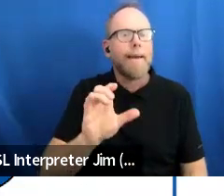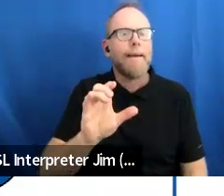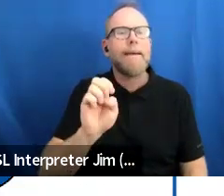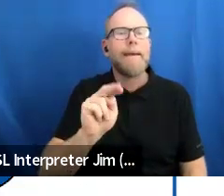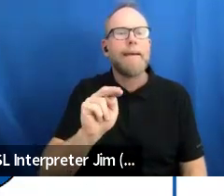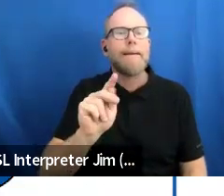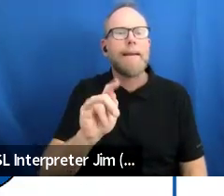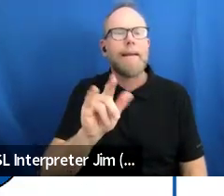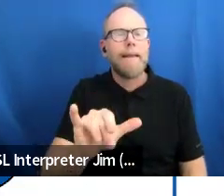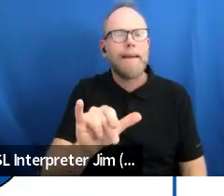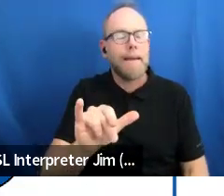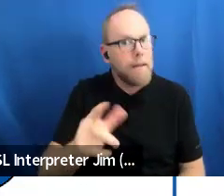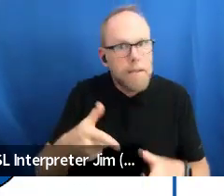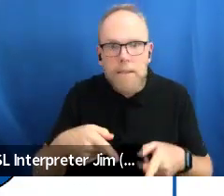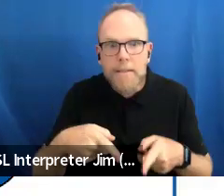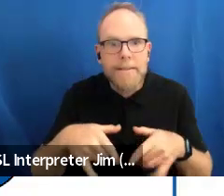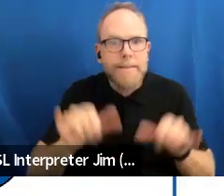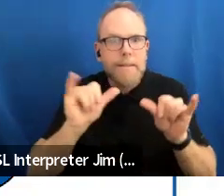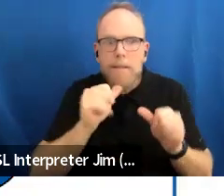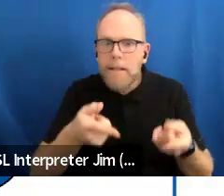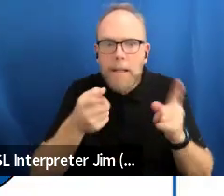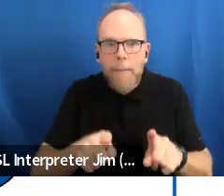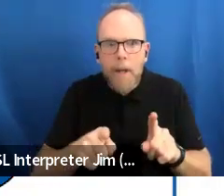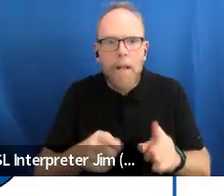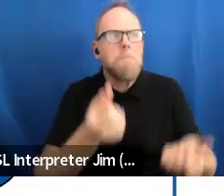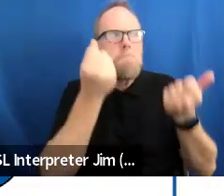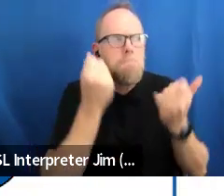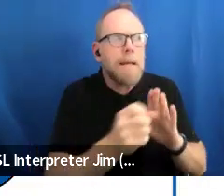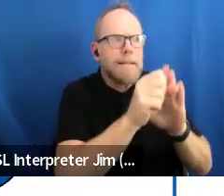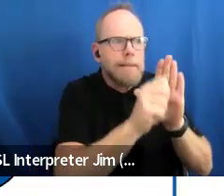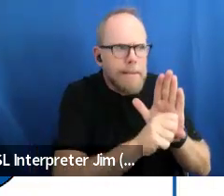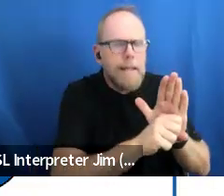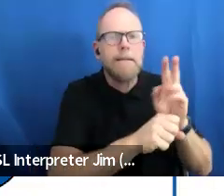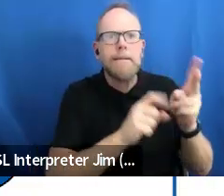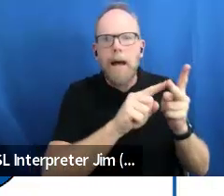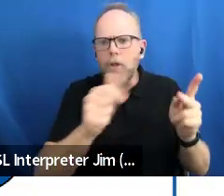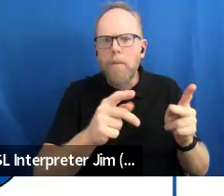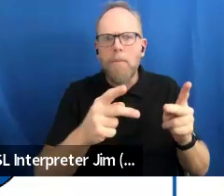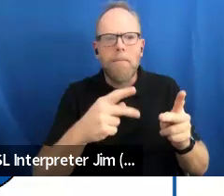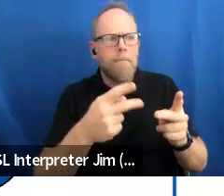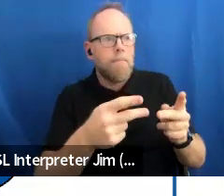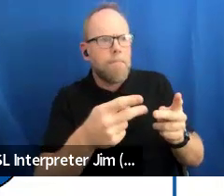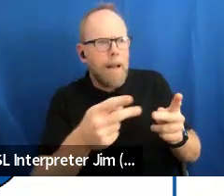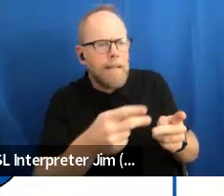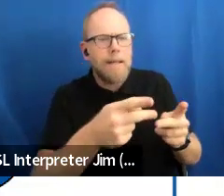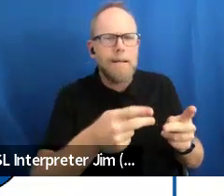States in particular were still funneling money, mostly diverting money, for -- intended for people